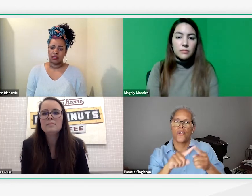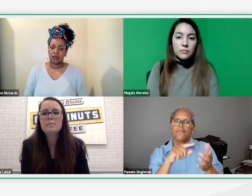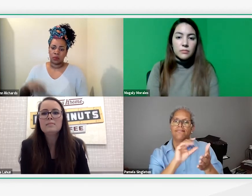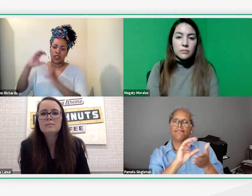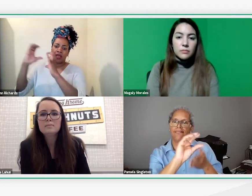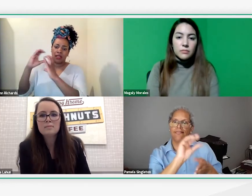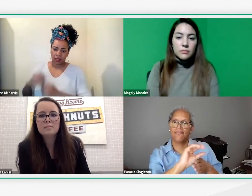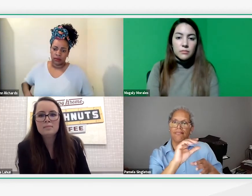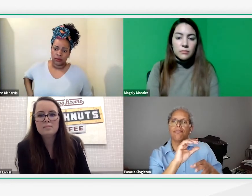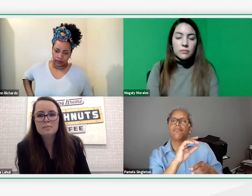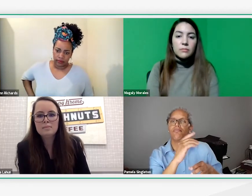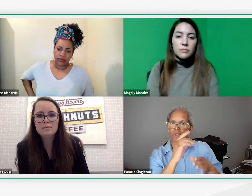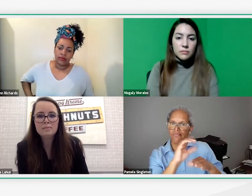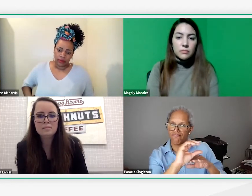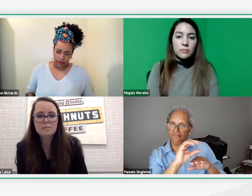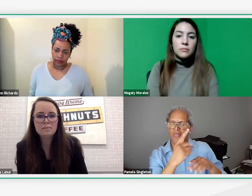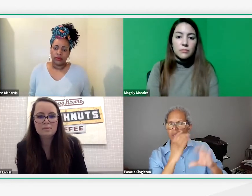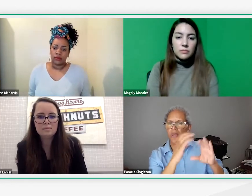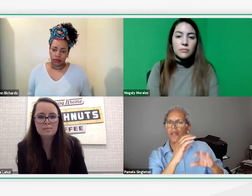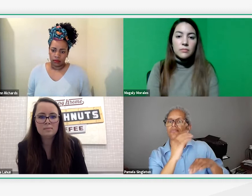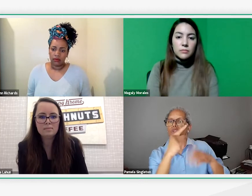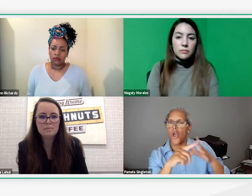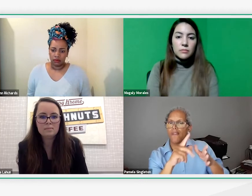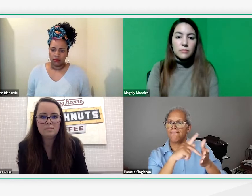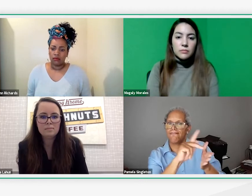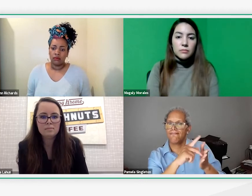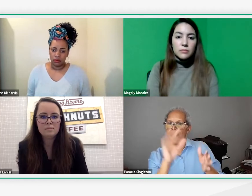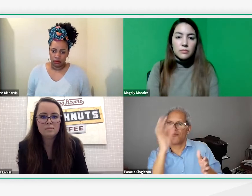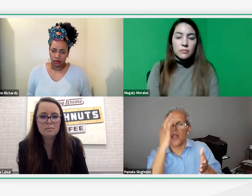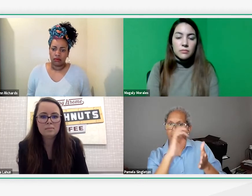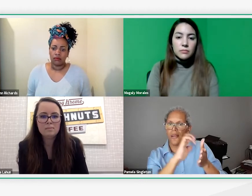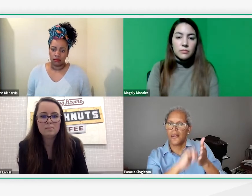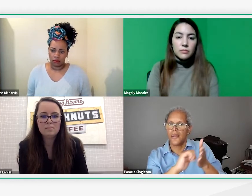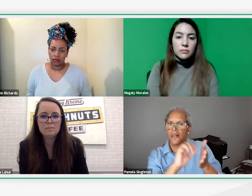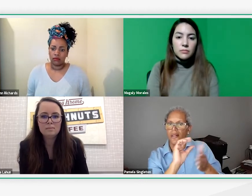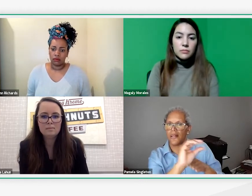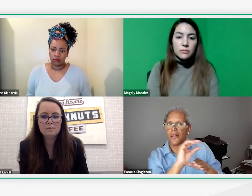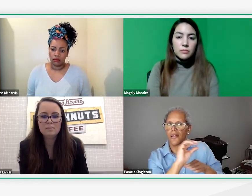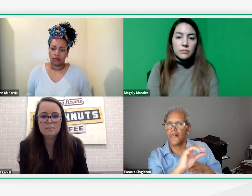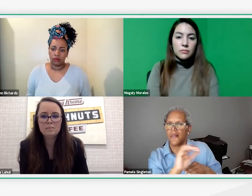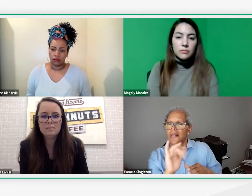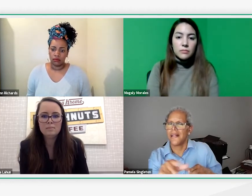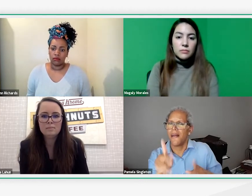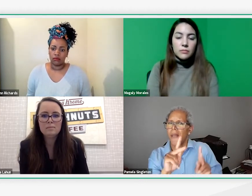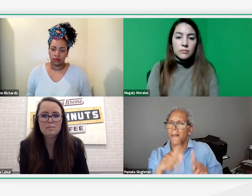tell your human resources or payroll department to make the appropriate deduction for federal.